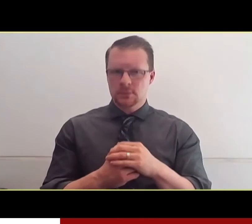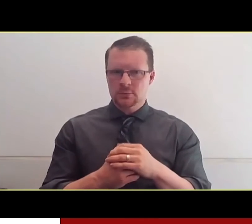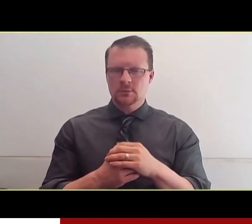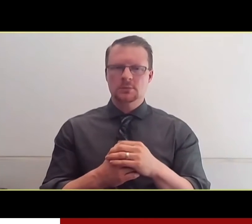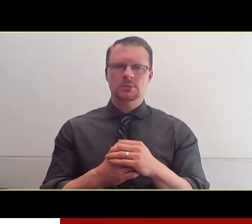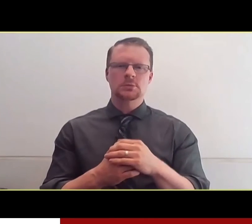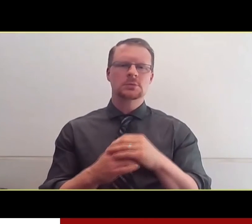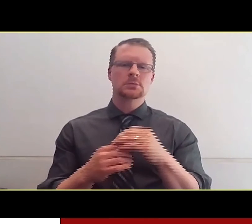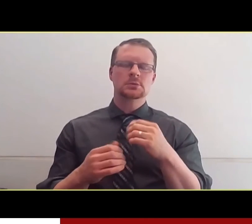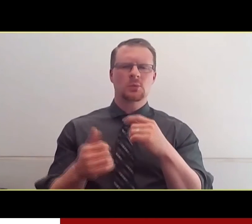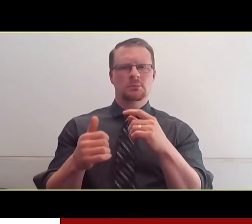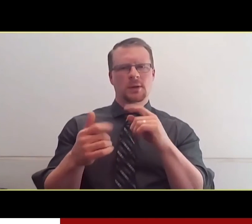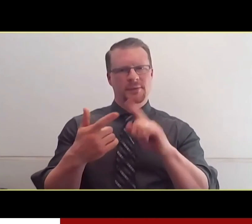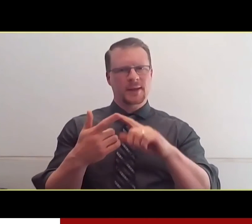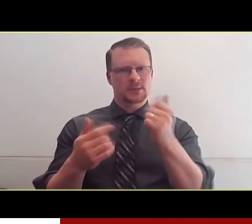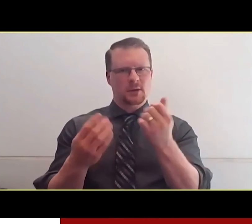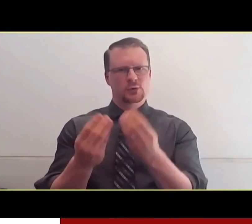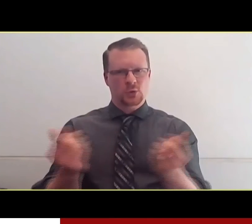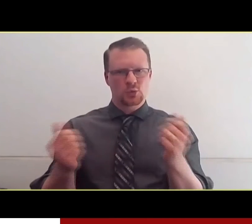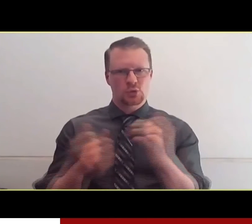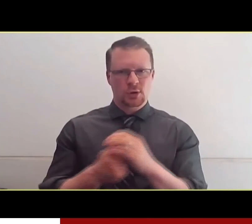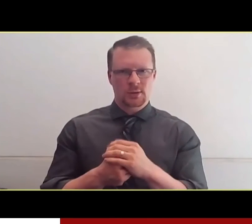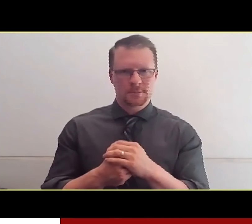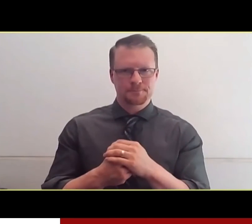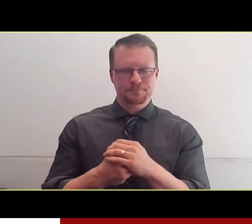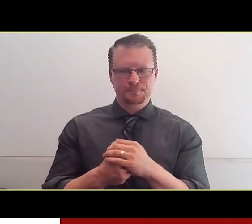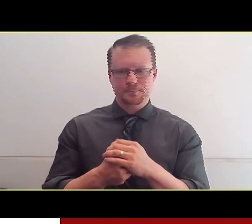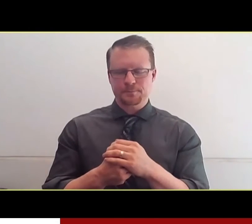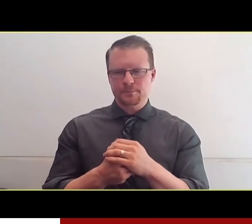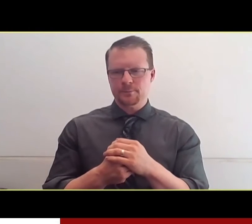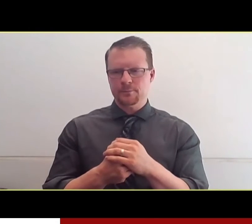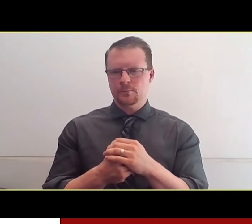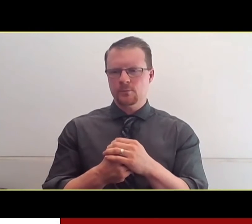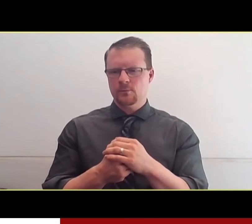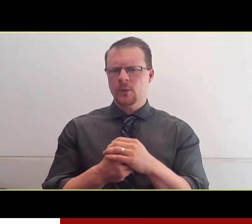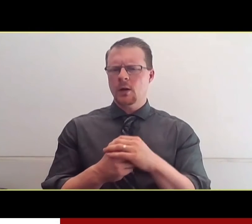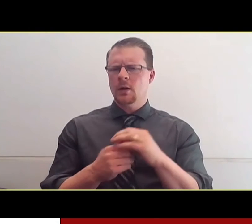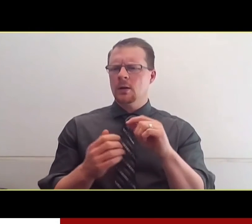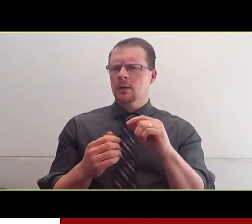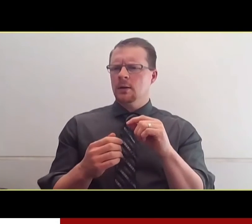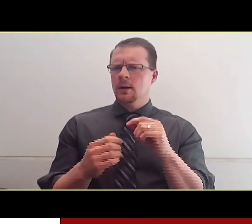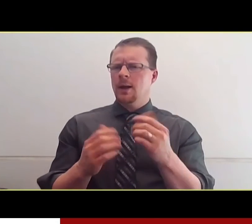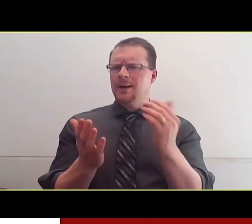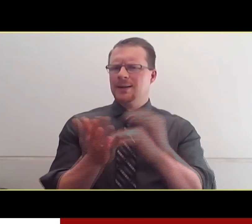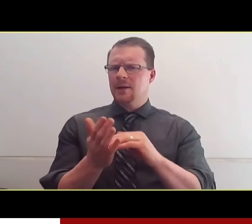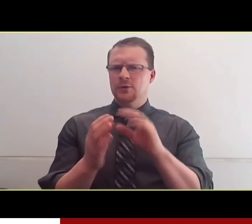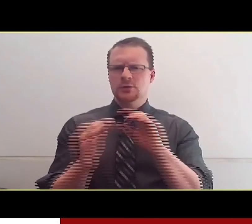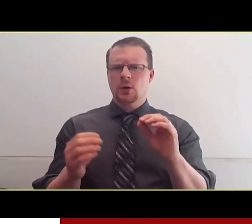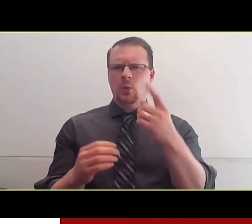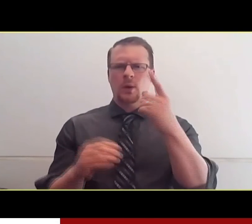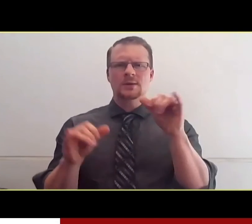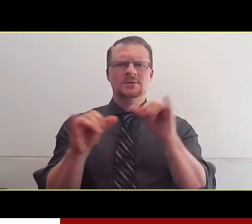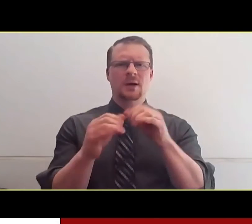at an older age who might have hearing loss that they need to use those visual cues to communicate with that's a solution.